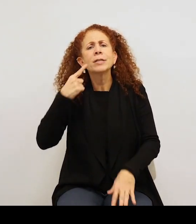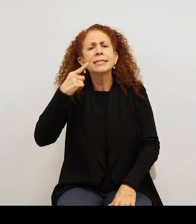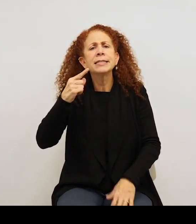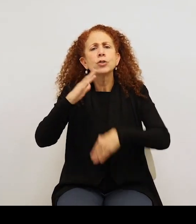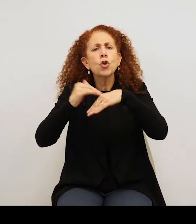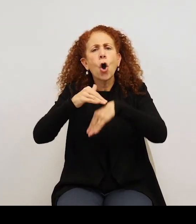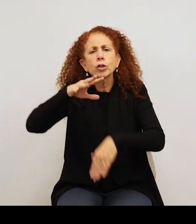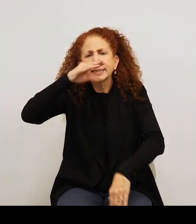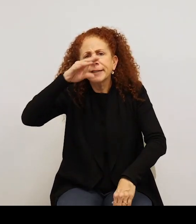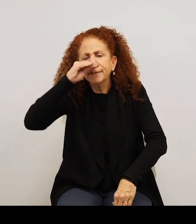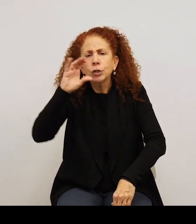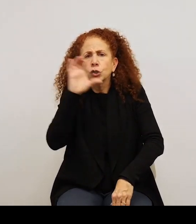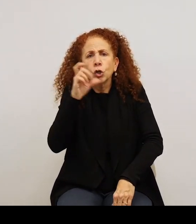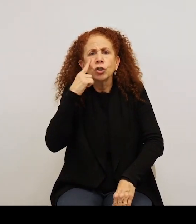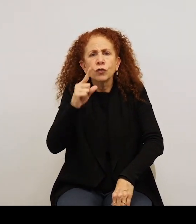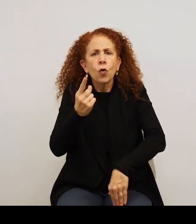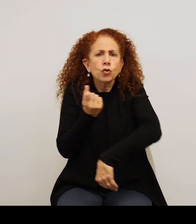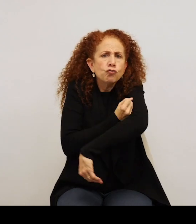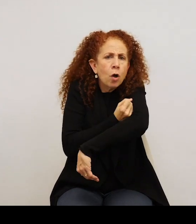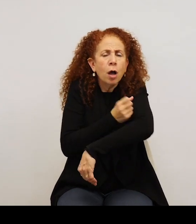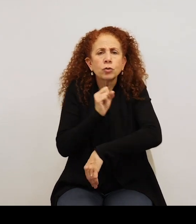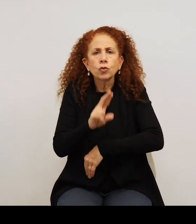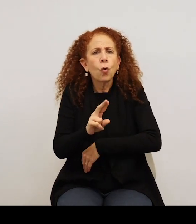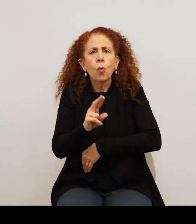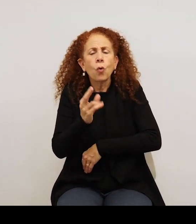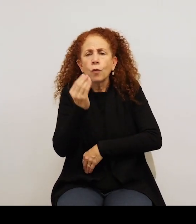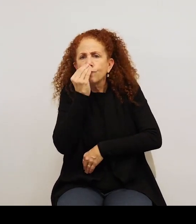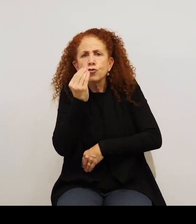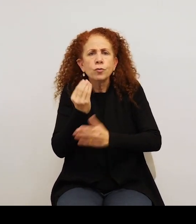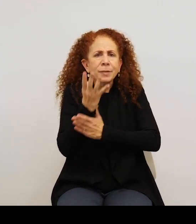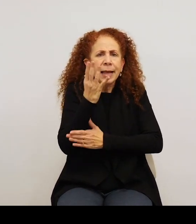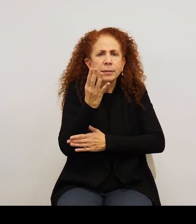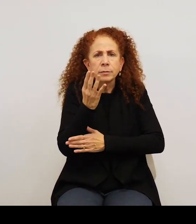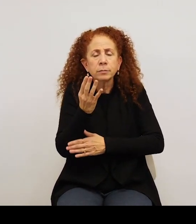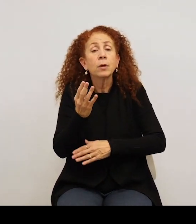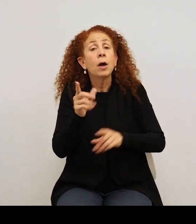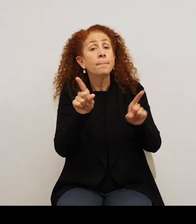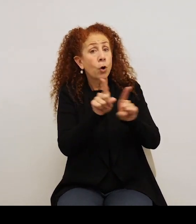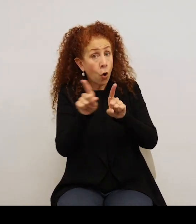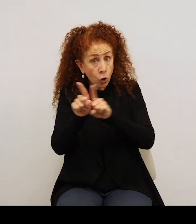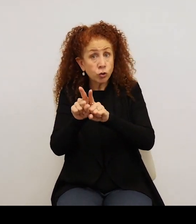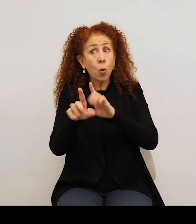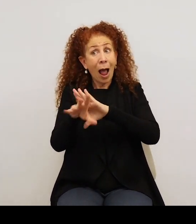who search for drugs or agricultural goods. But also, outside on the airfield,